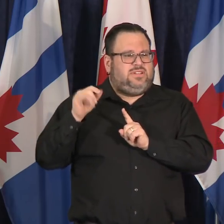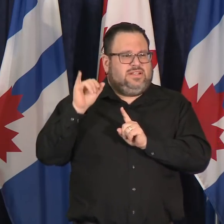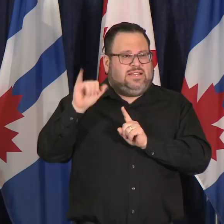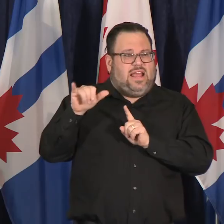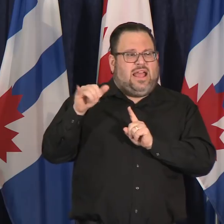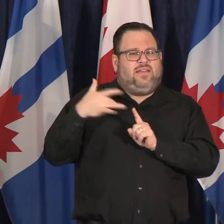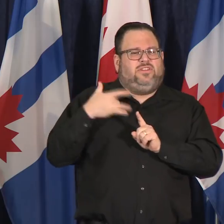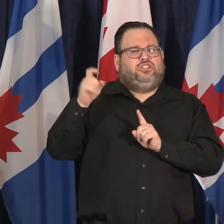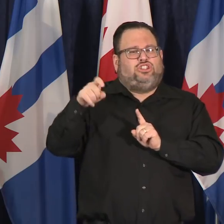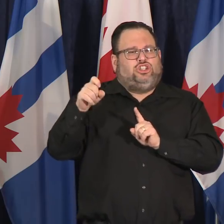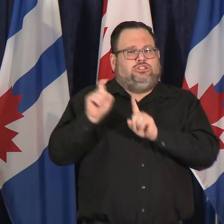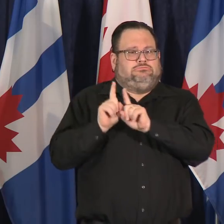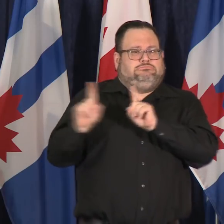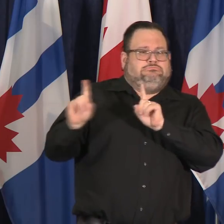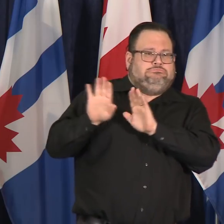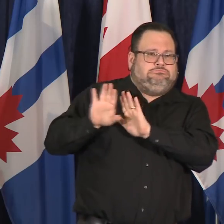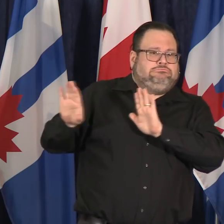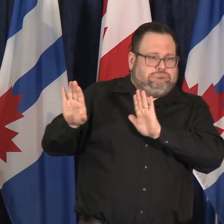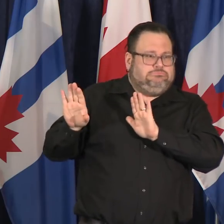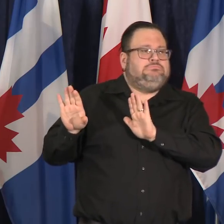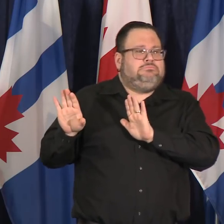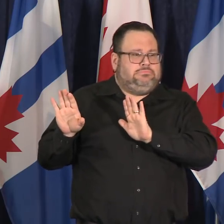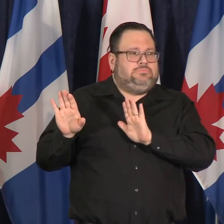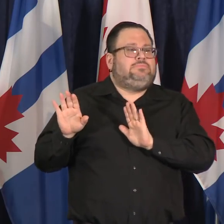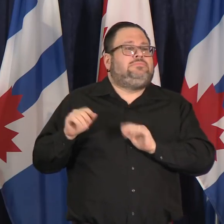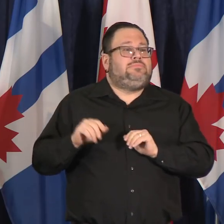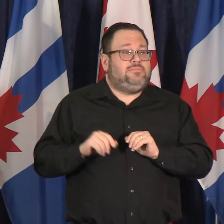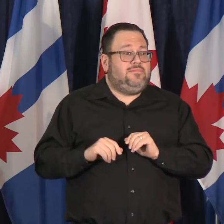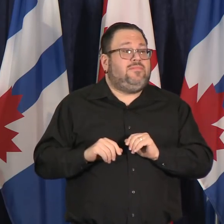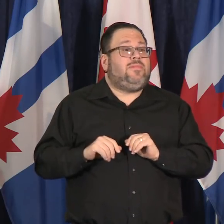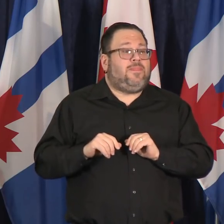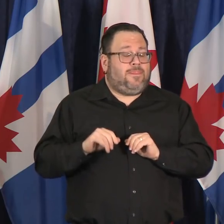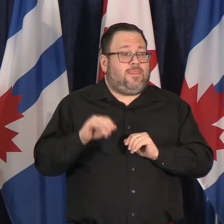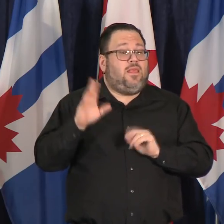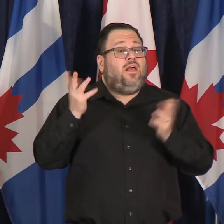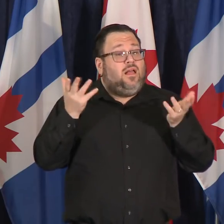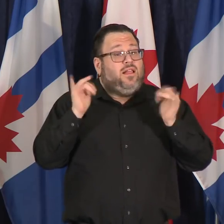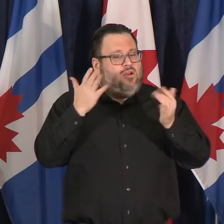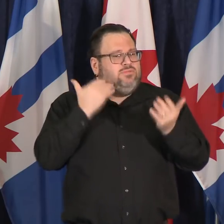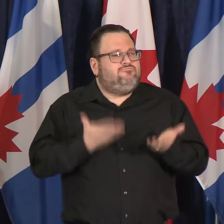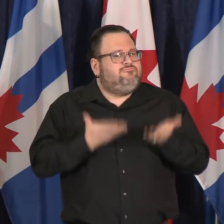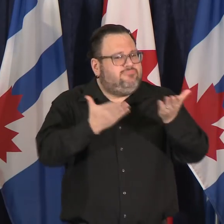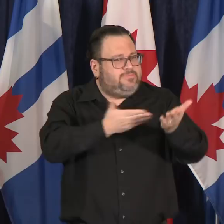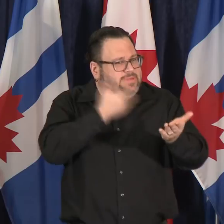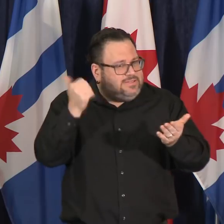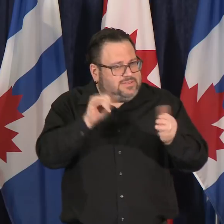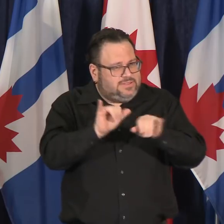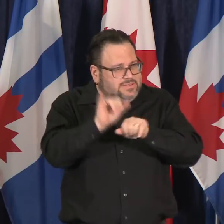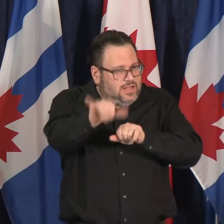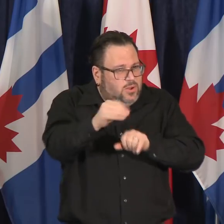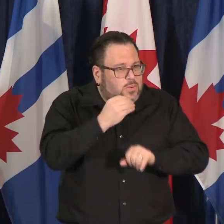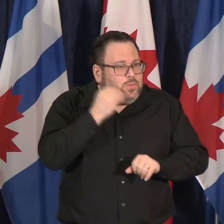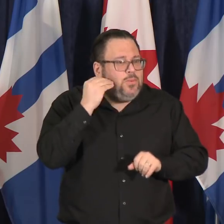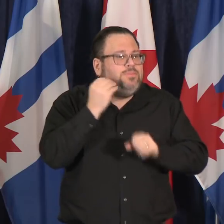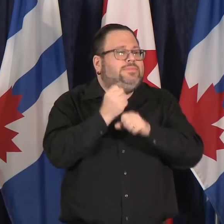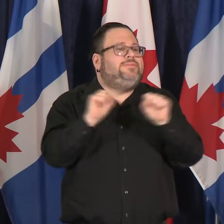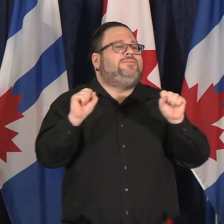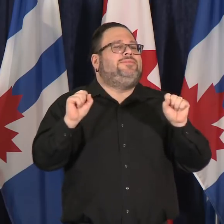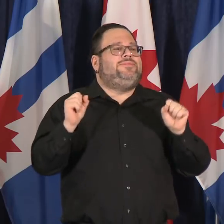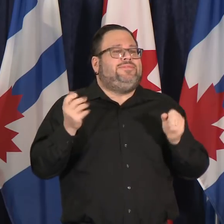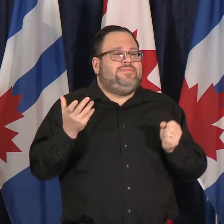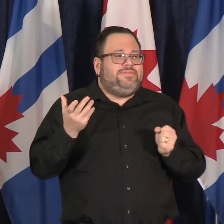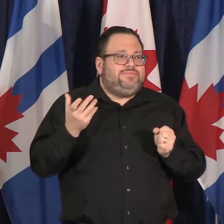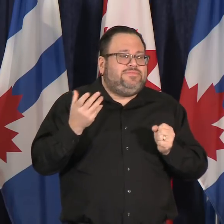staying home and only going out for the absolute essential needs like food or